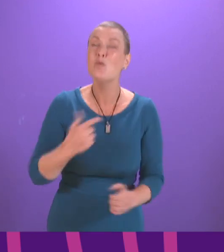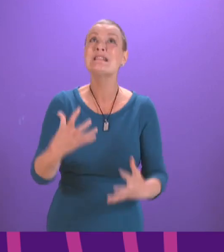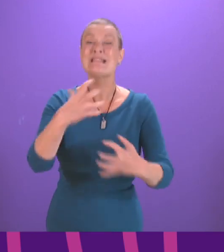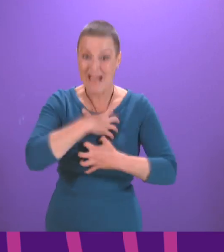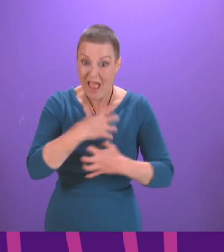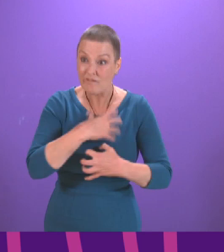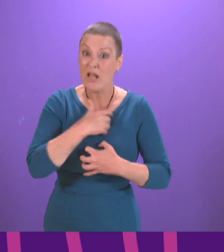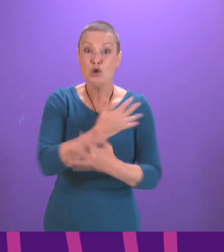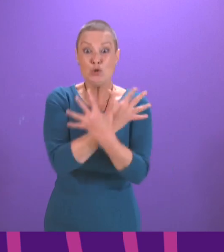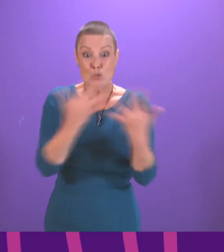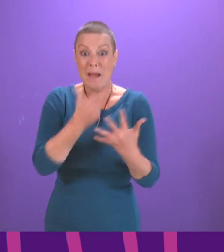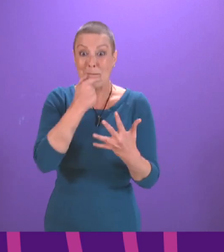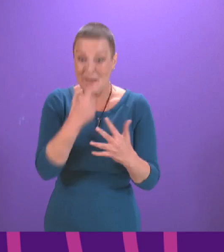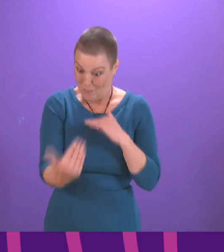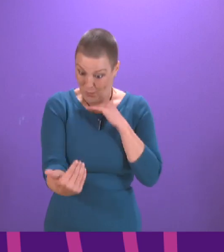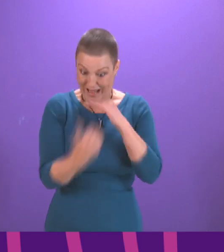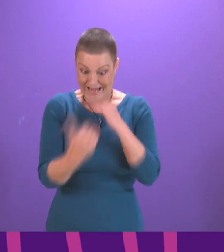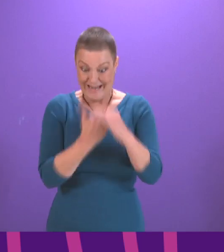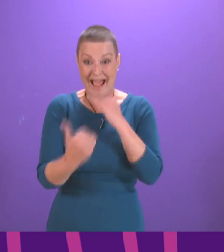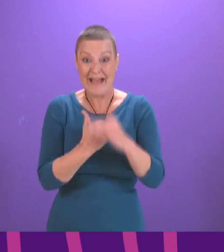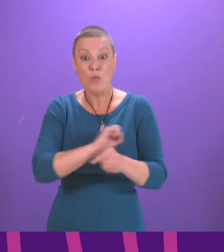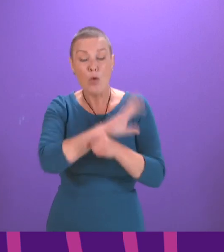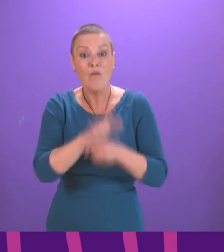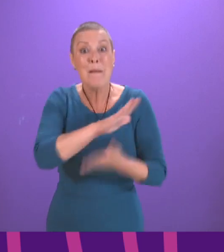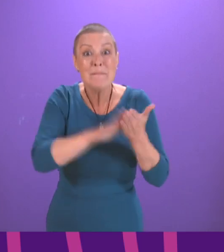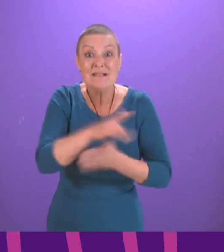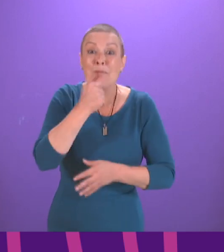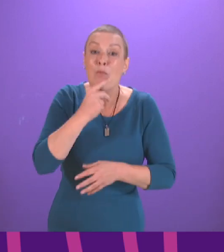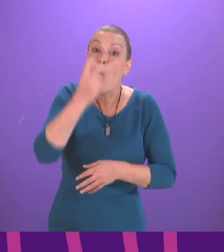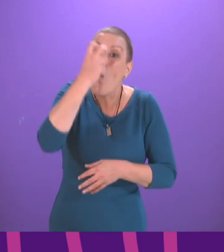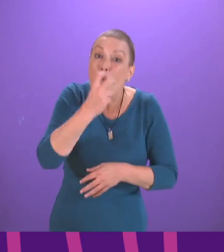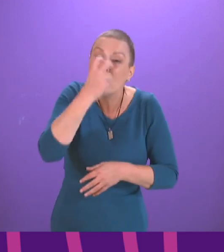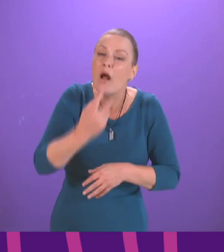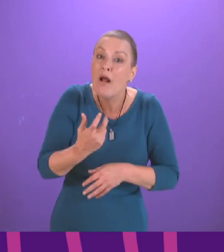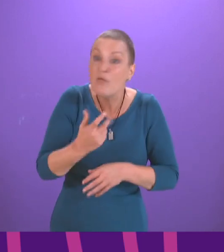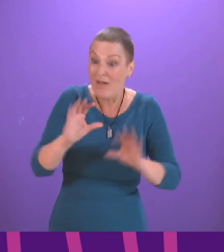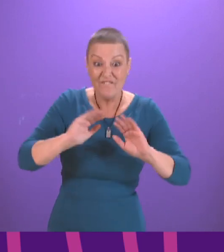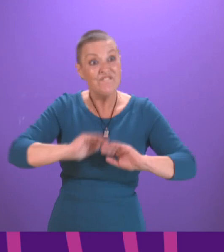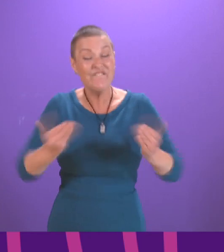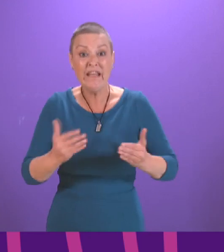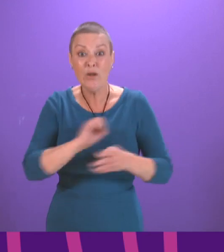Covid, which would make them unsafe places for older people. As a result, there was a